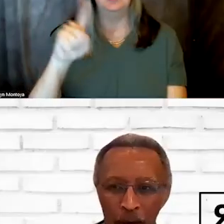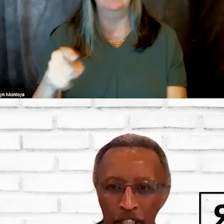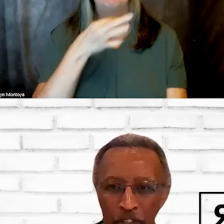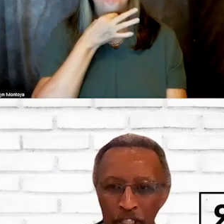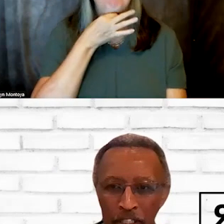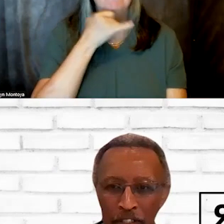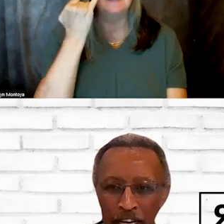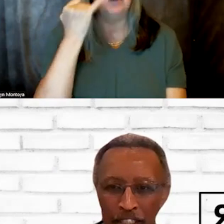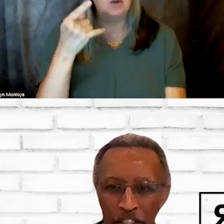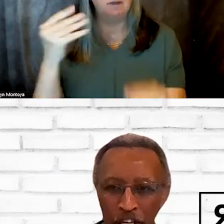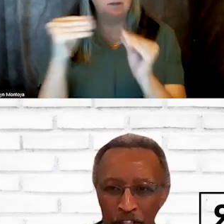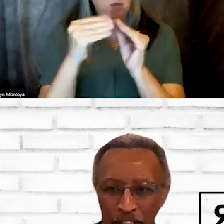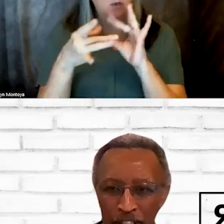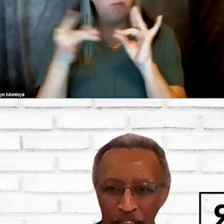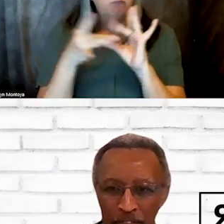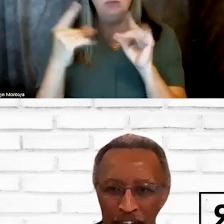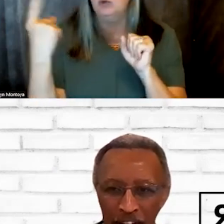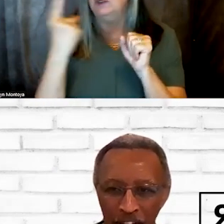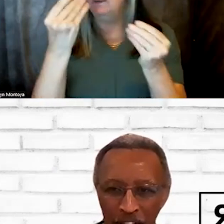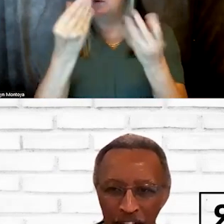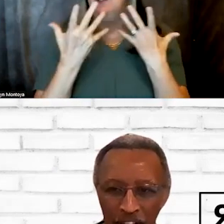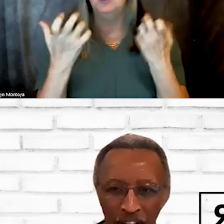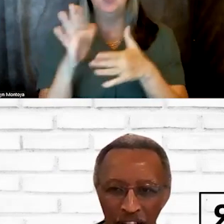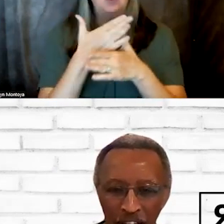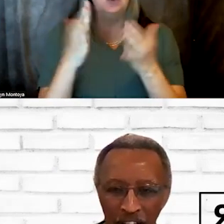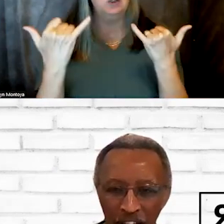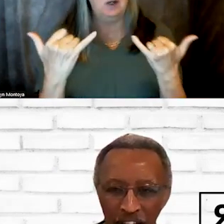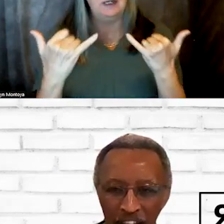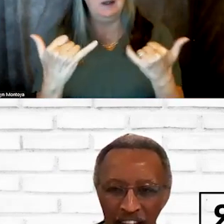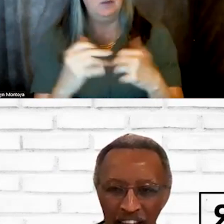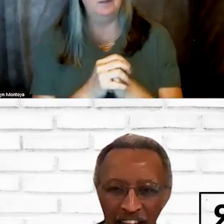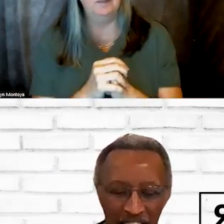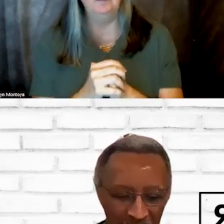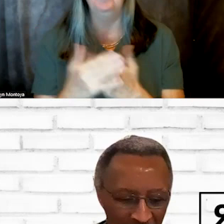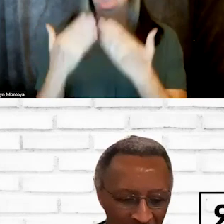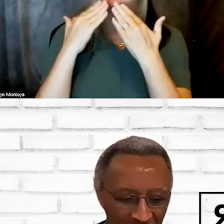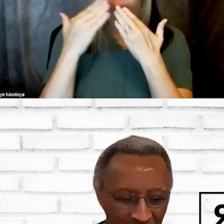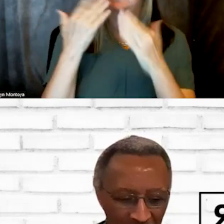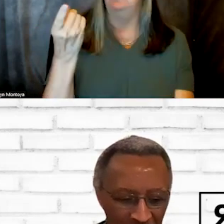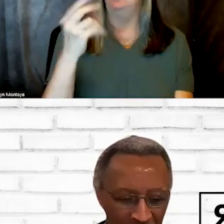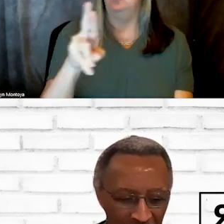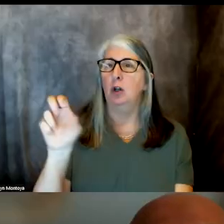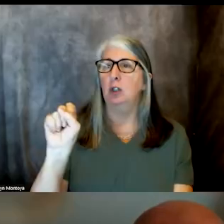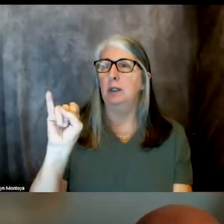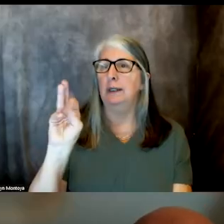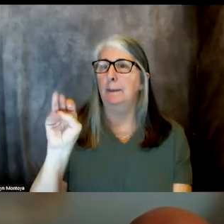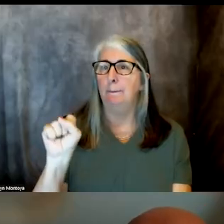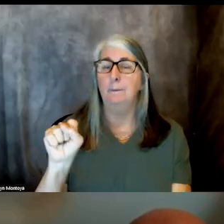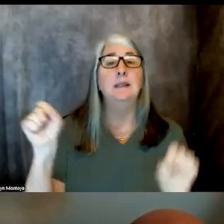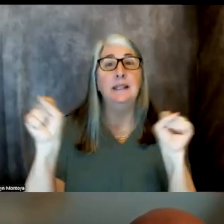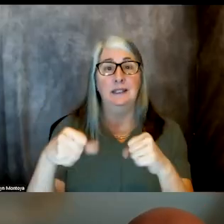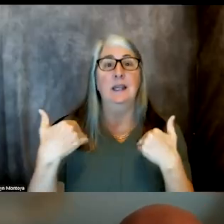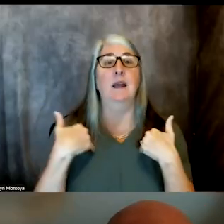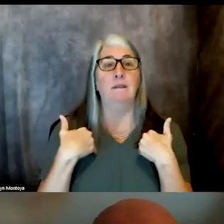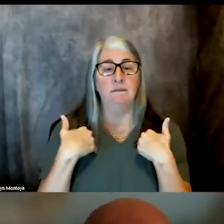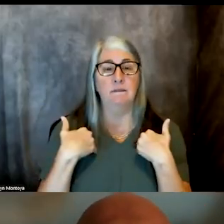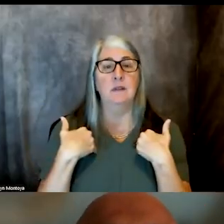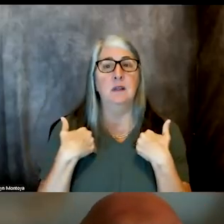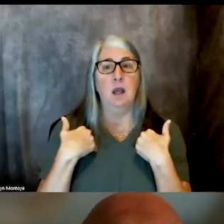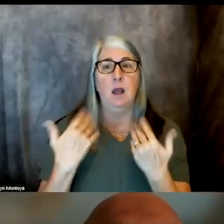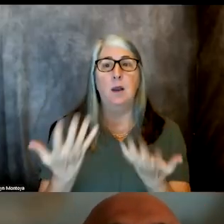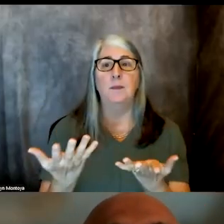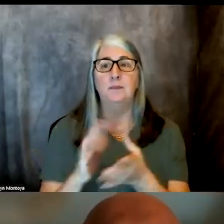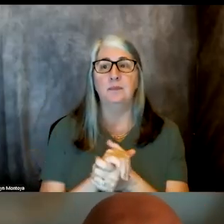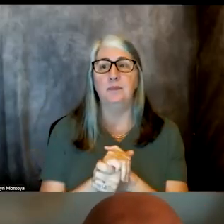COMMENTS YOU WANT TO SHARE AT THIS TIME? >> THANK YOU. YES, I DO. I PROVE THAT